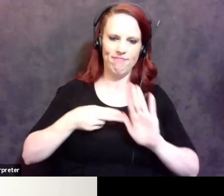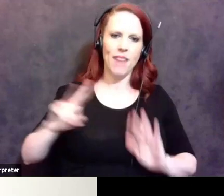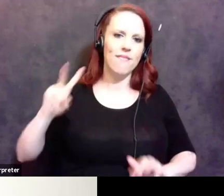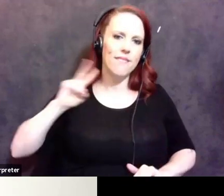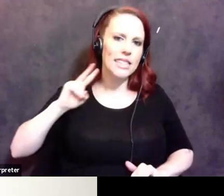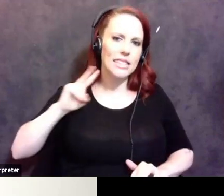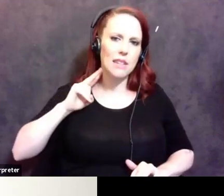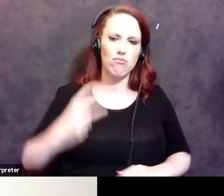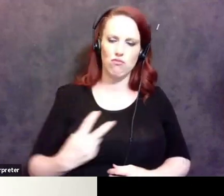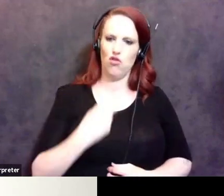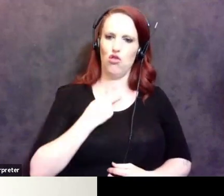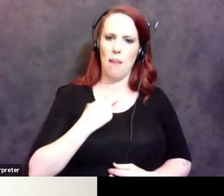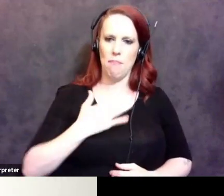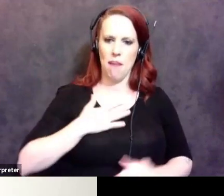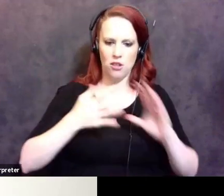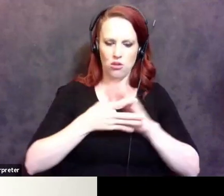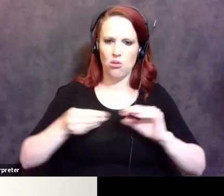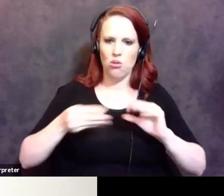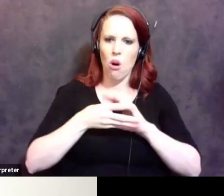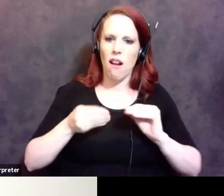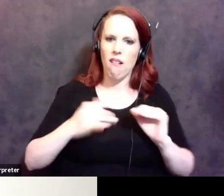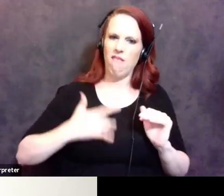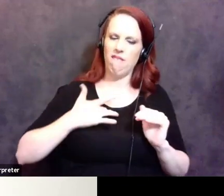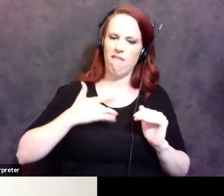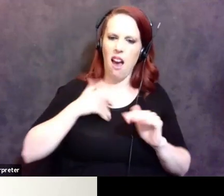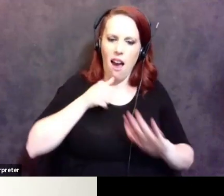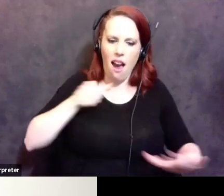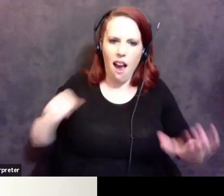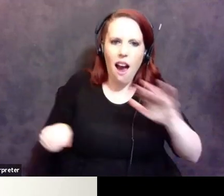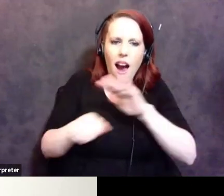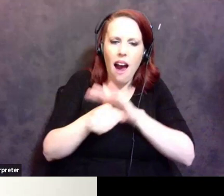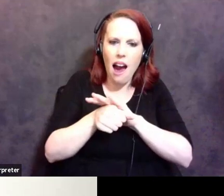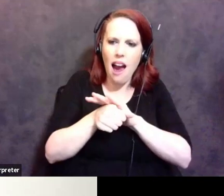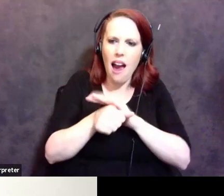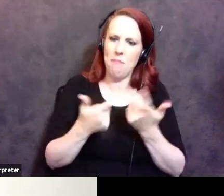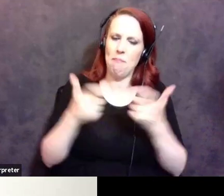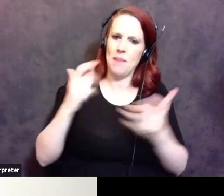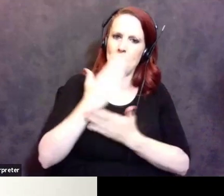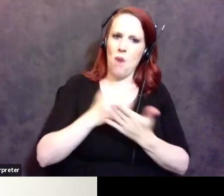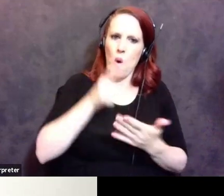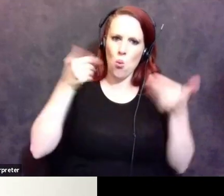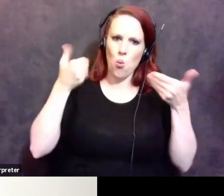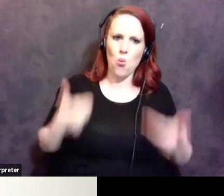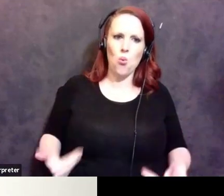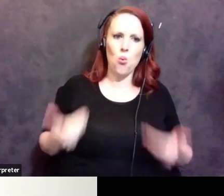story. I felt like I was hiding so much of a core part of who I was and also the physical